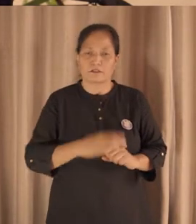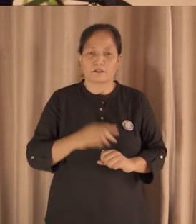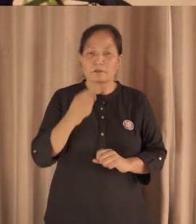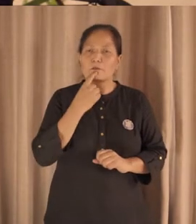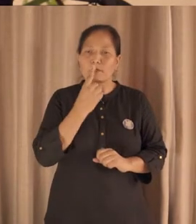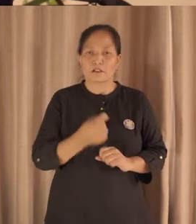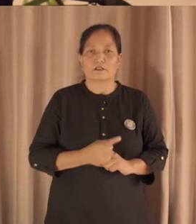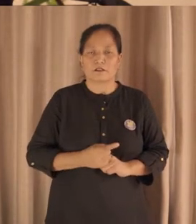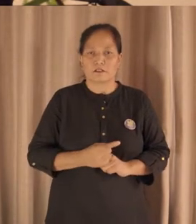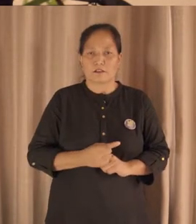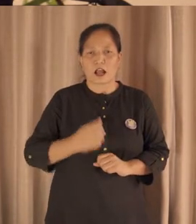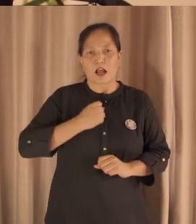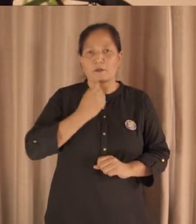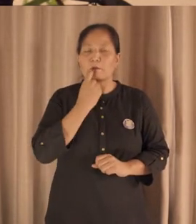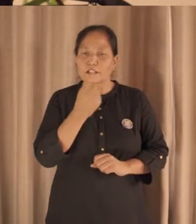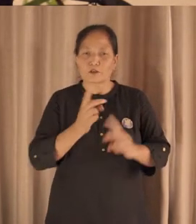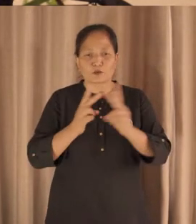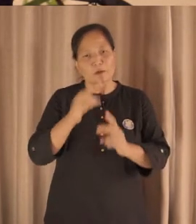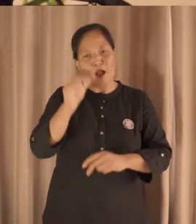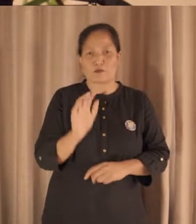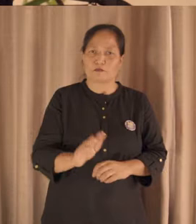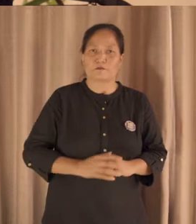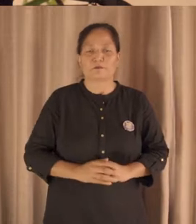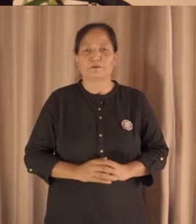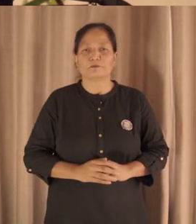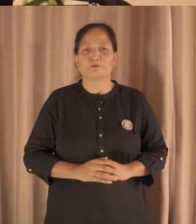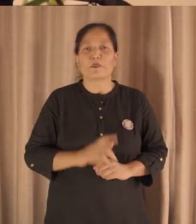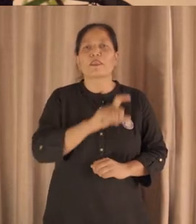language and culture. B: Yes, not just in the civil service examinations